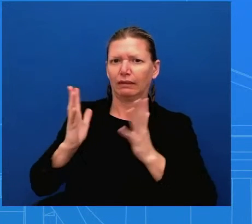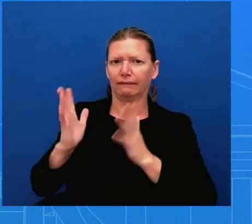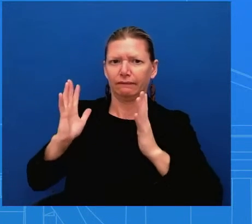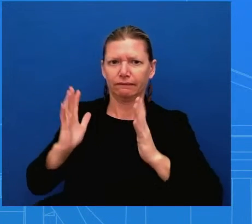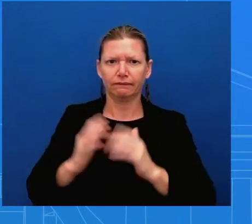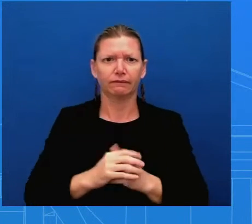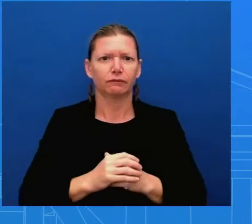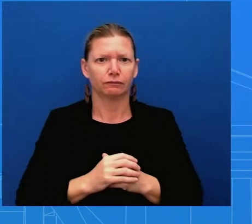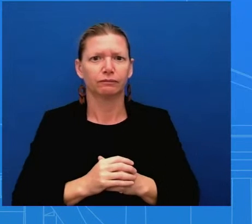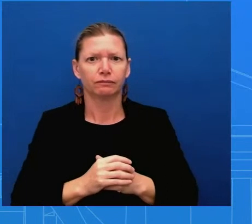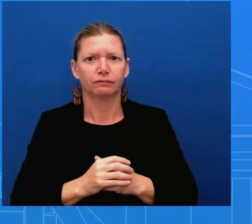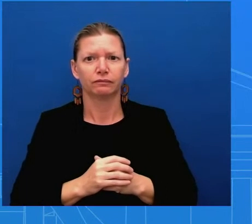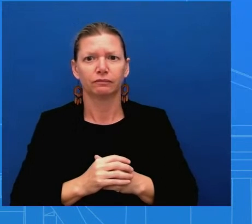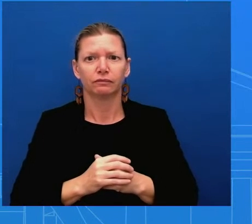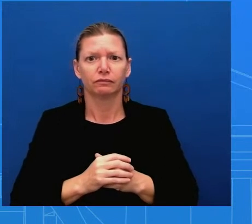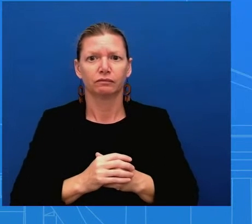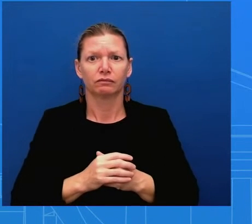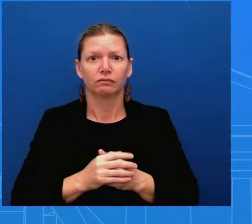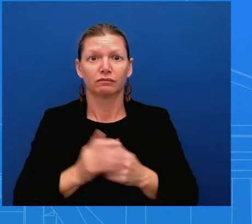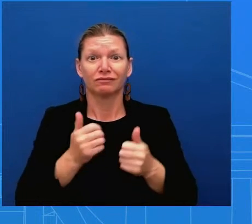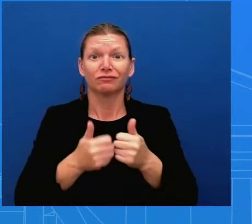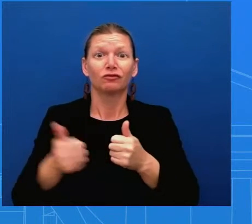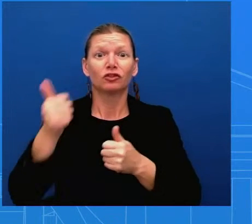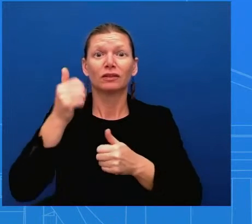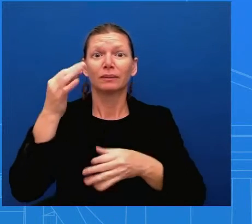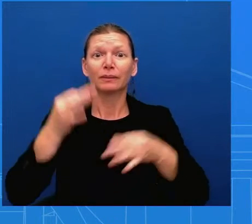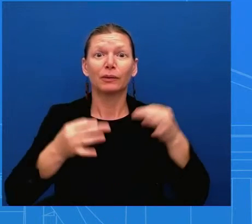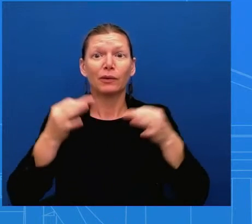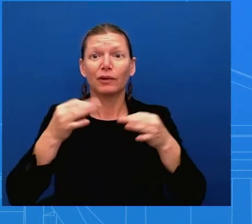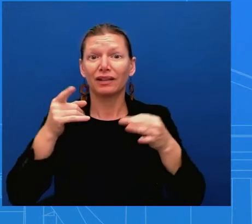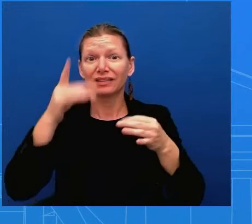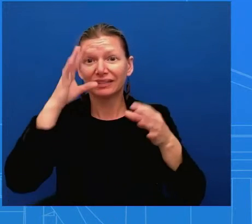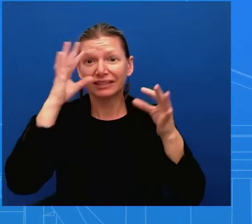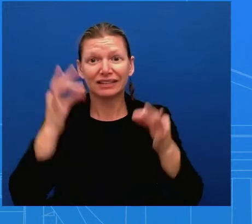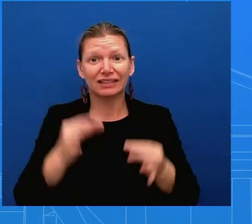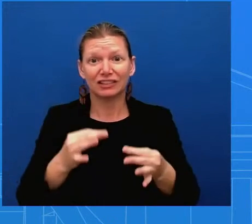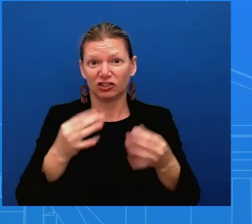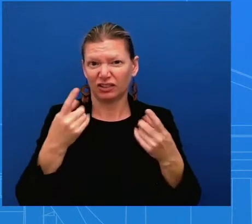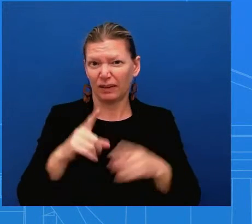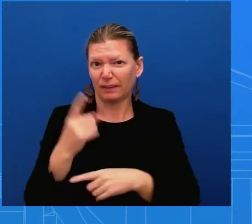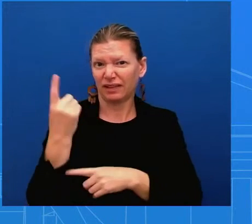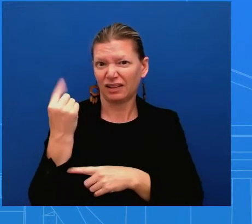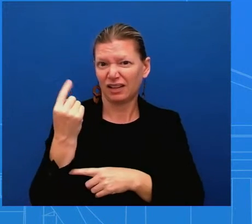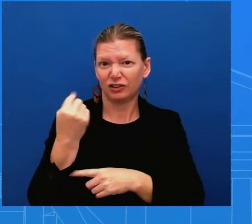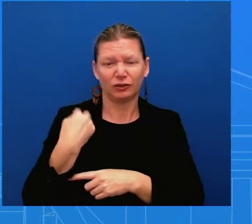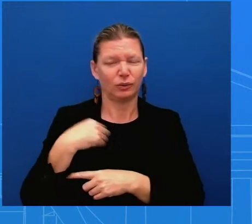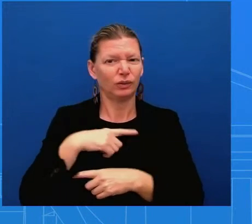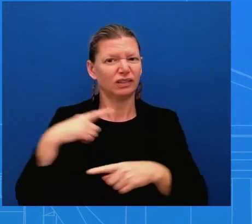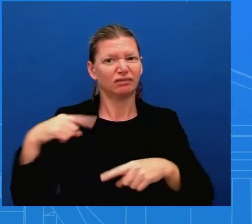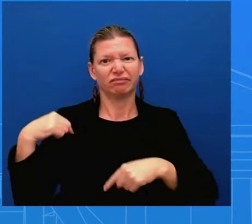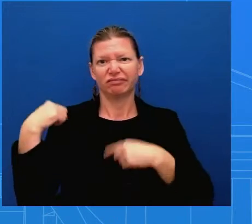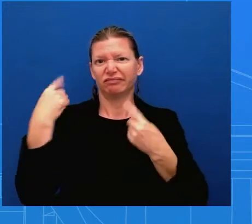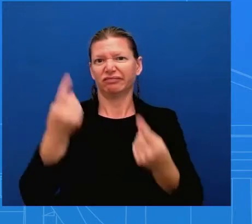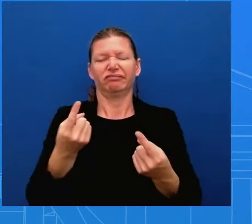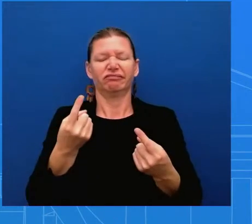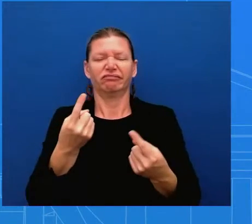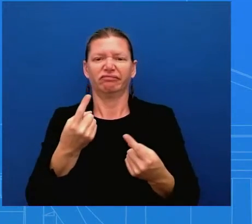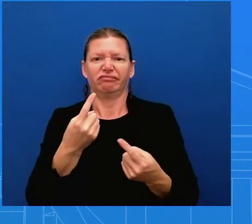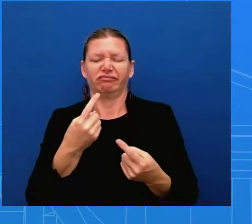the Admissions ruling versus Harvard that happened last year. We've been very clear about that. Go ahead. The Press: Thanks, Karine.